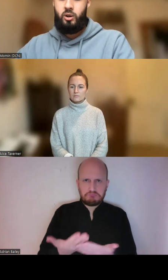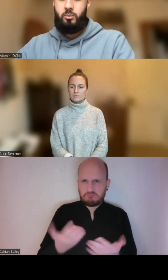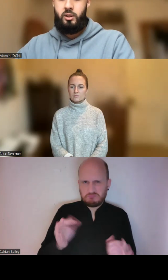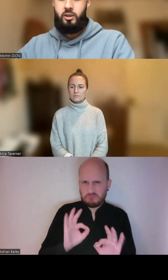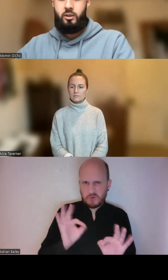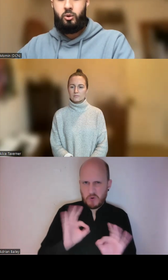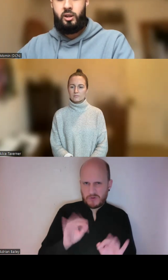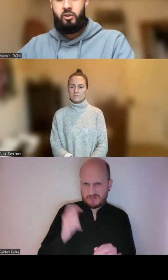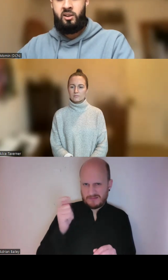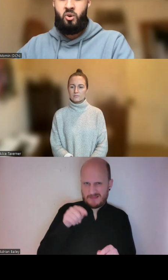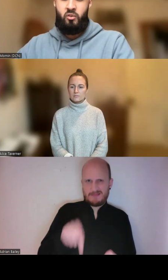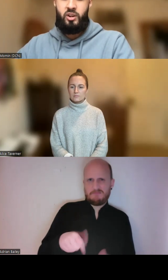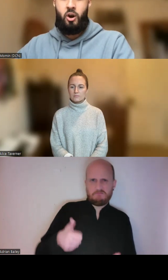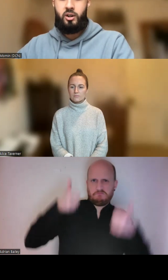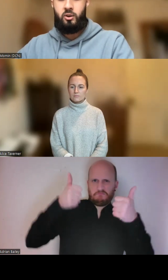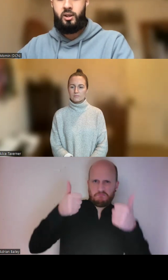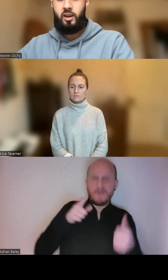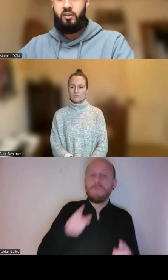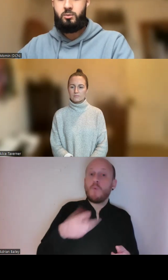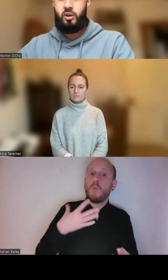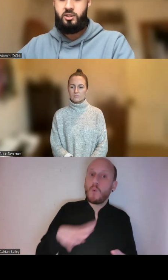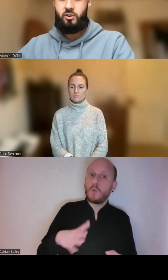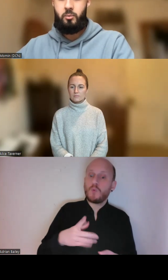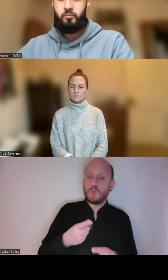You want to be looking at really if you are retargeting looking at Facebook and Instagram.